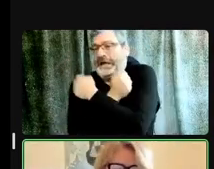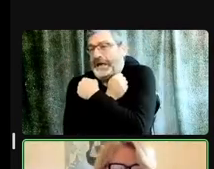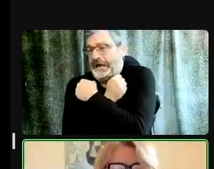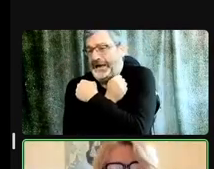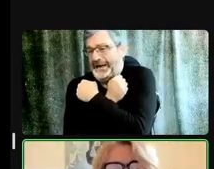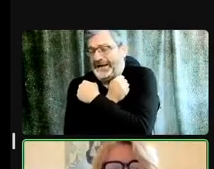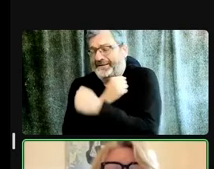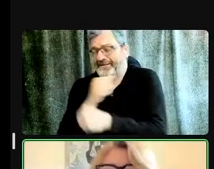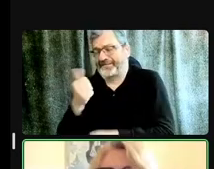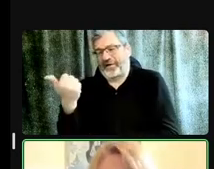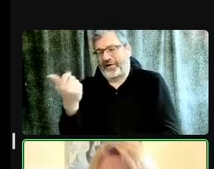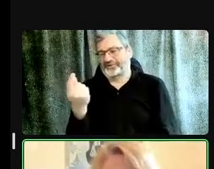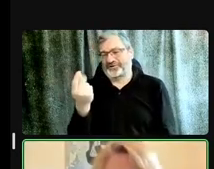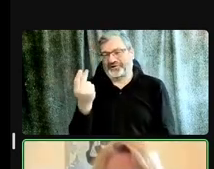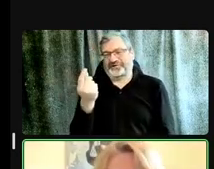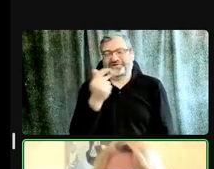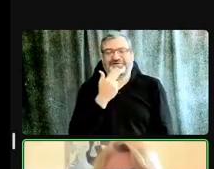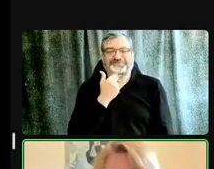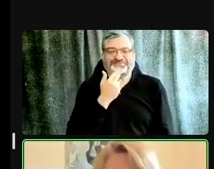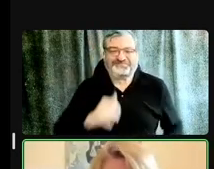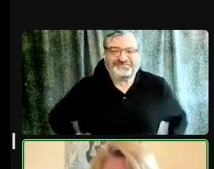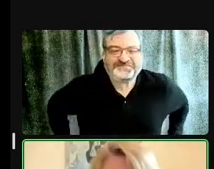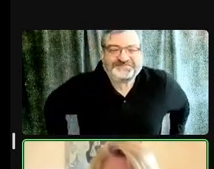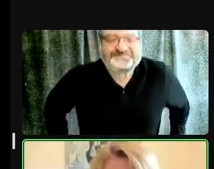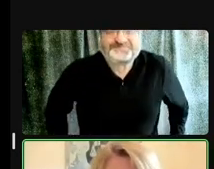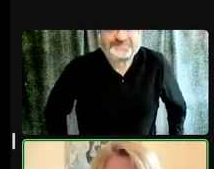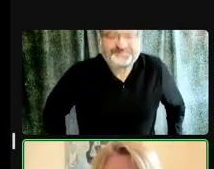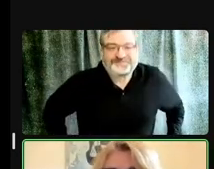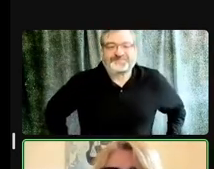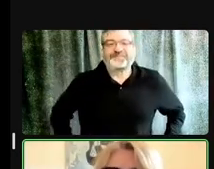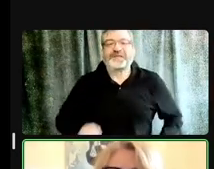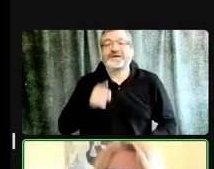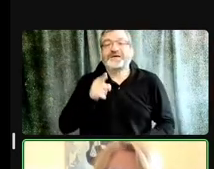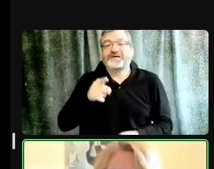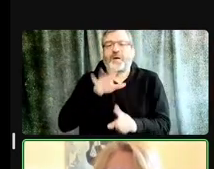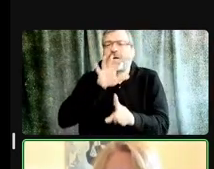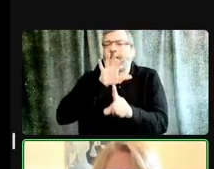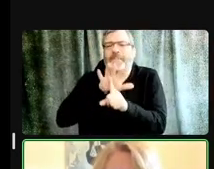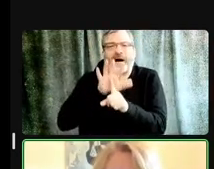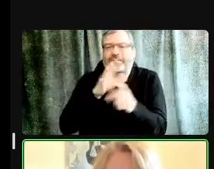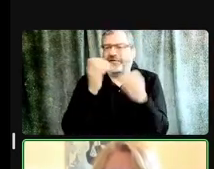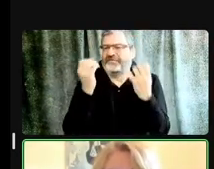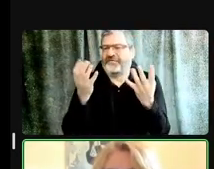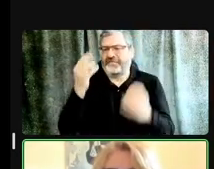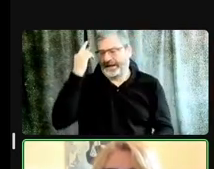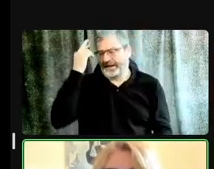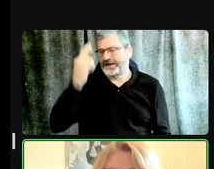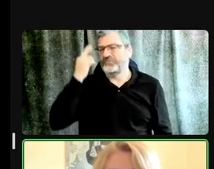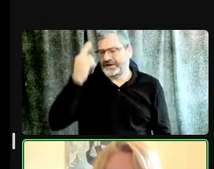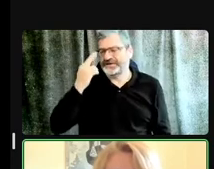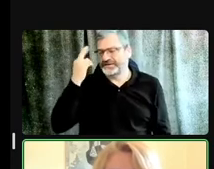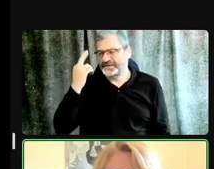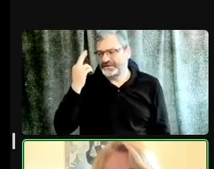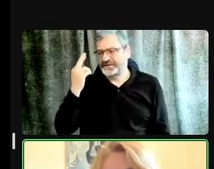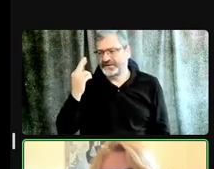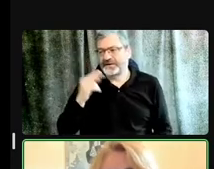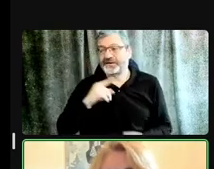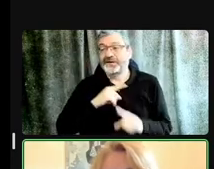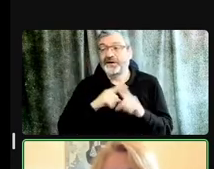So this became very popular for a number of reasons. But one of the things that really